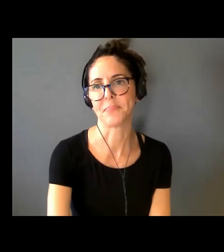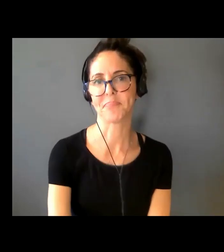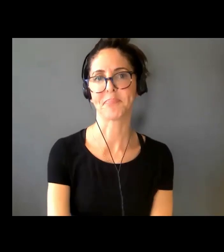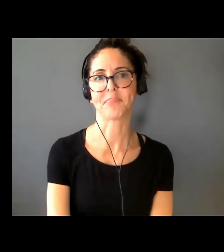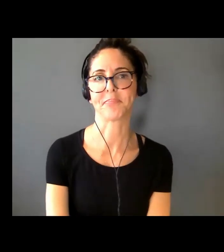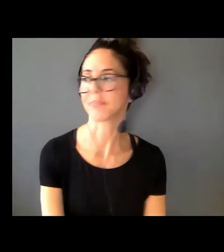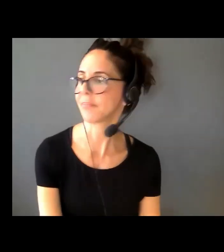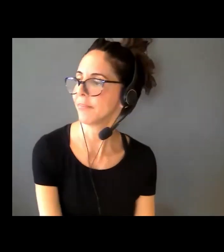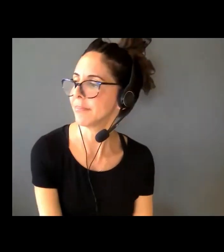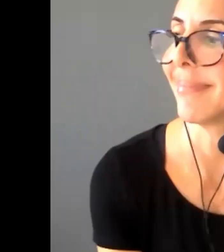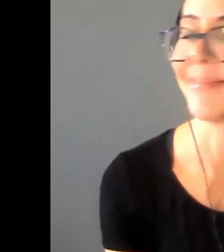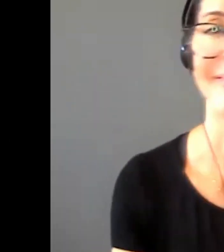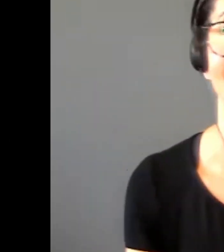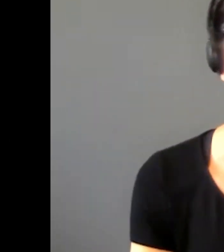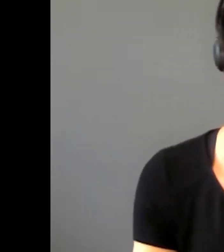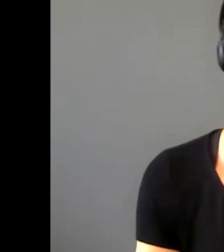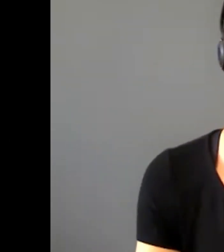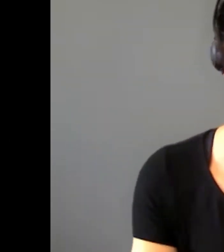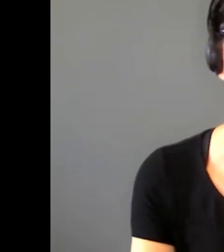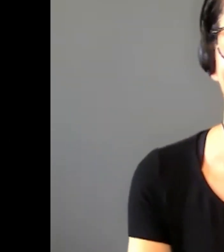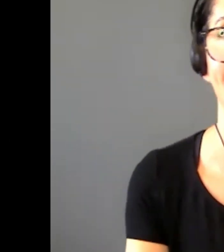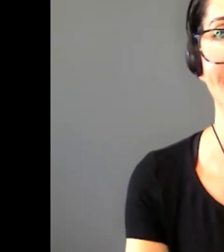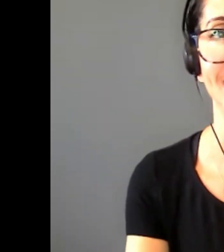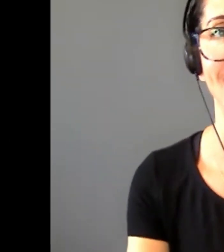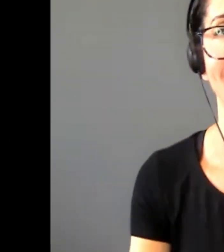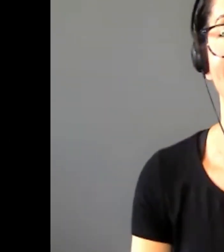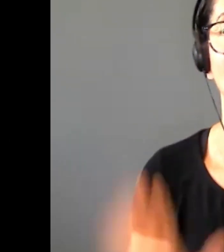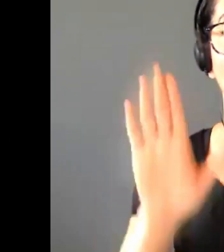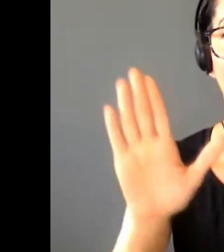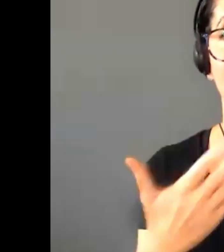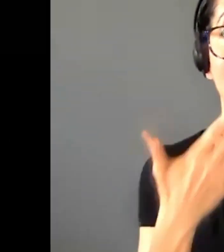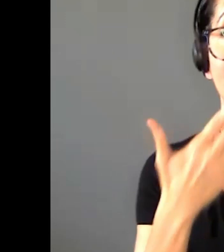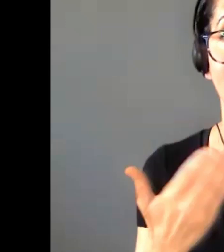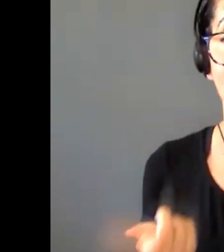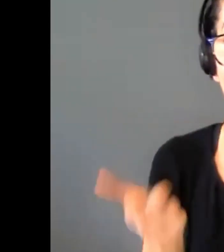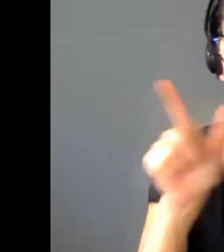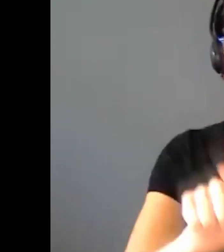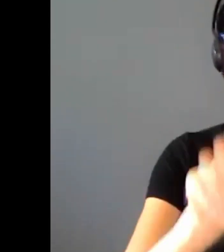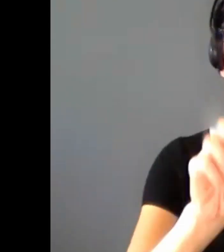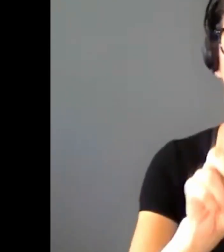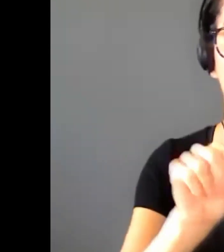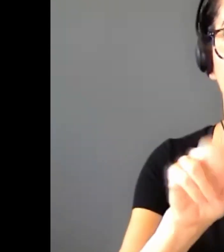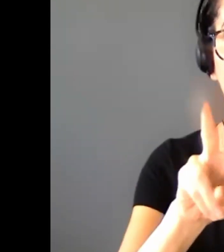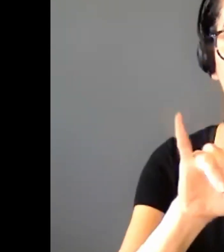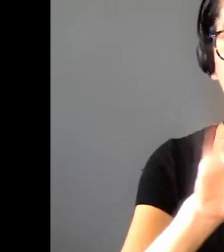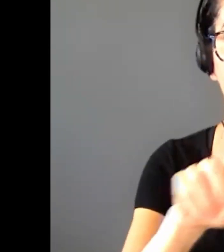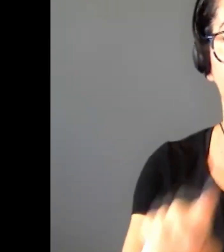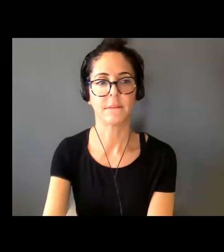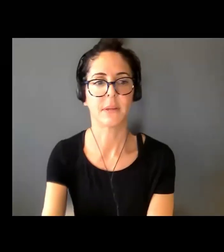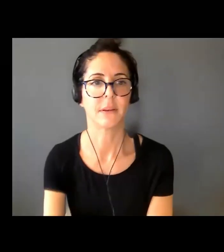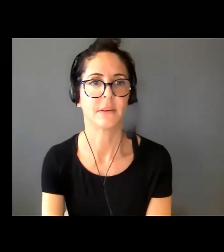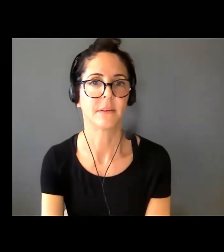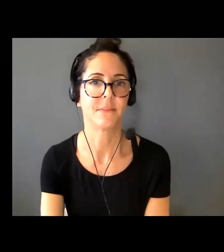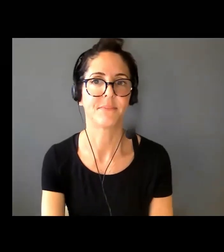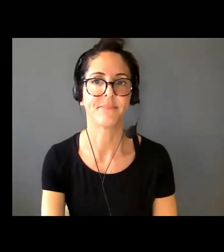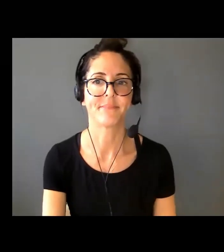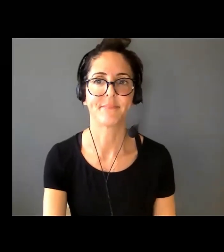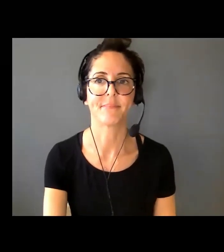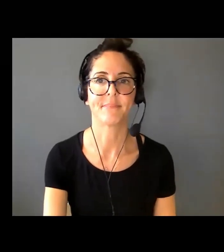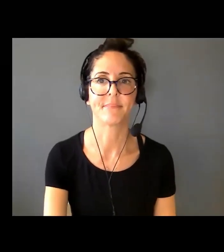Lovely. Thank you so much, Claude. David’s next. >> DAVID CONSTANTINE: I think Claude is right